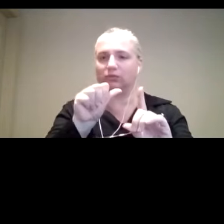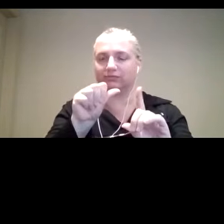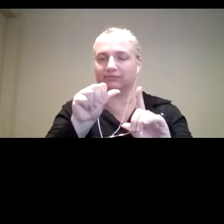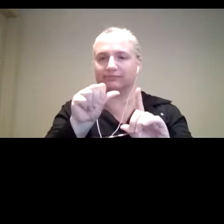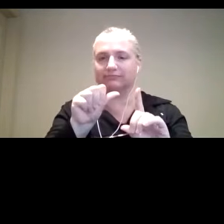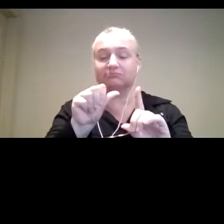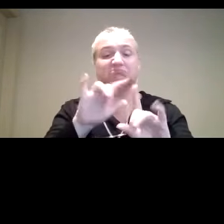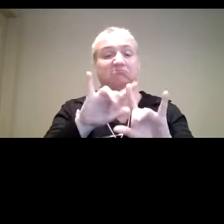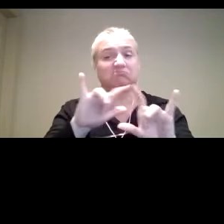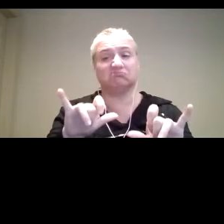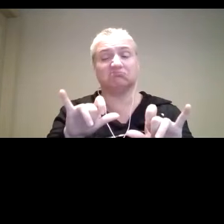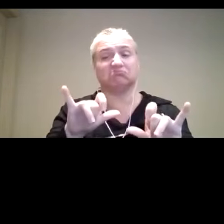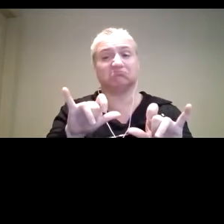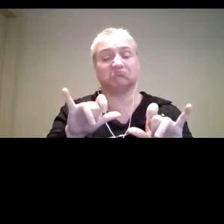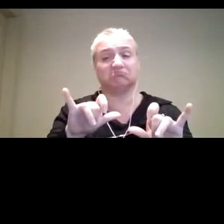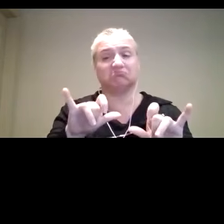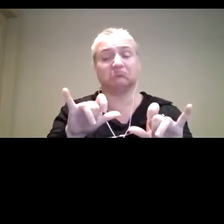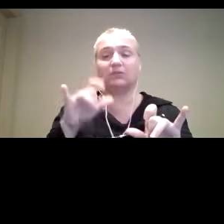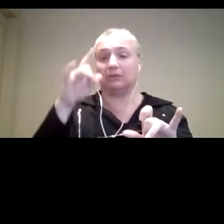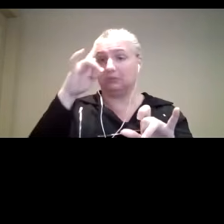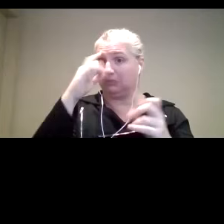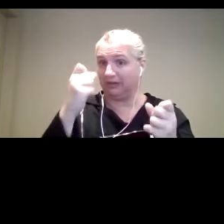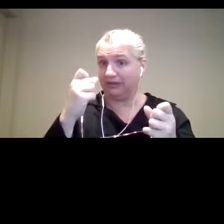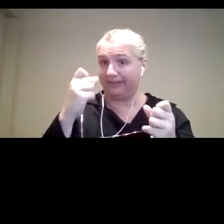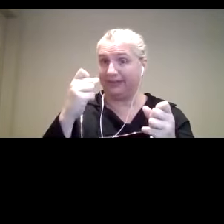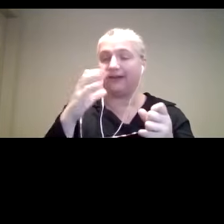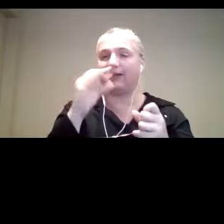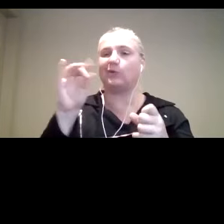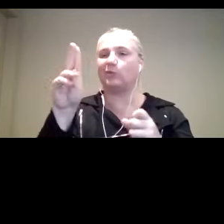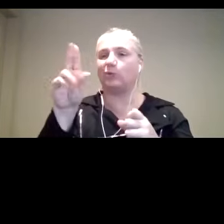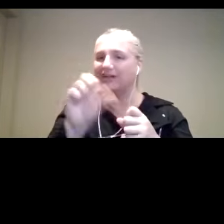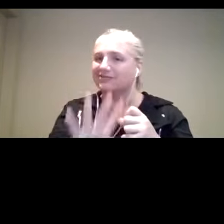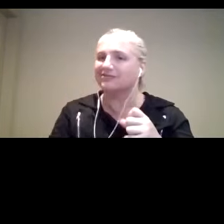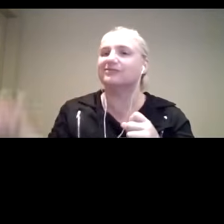within the state of Iowa and the United States as a whole,